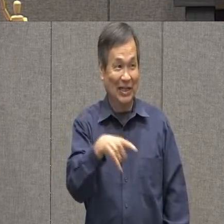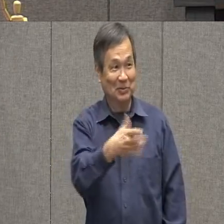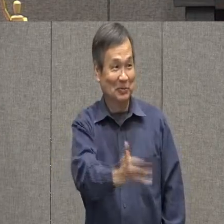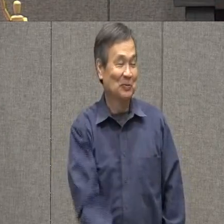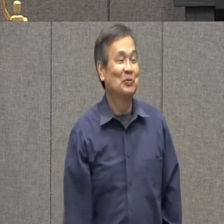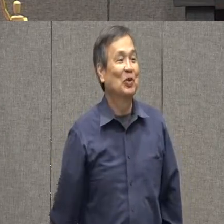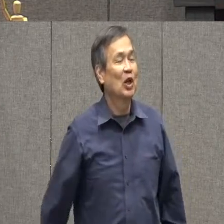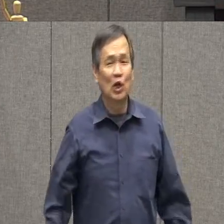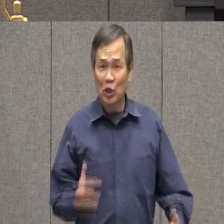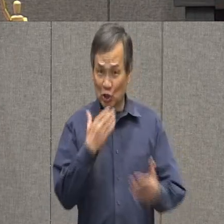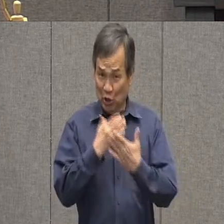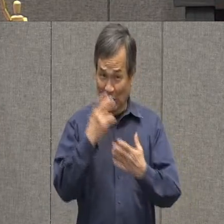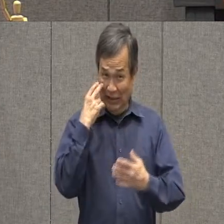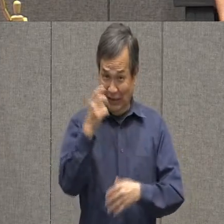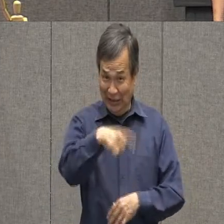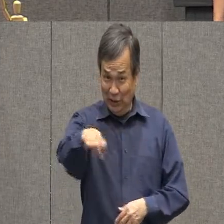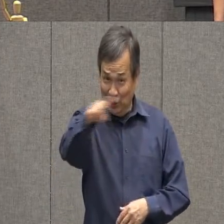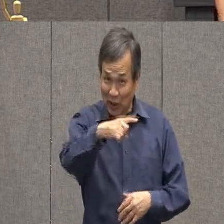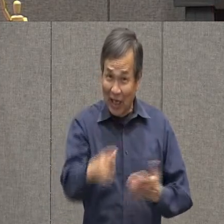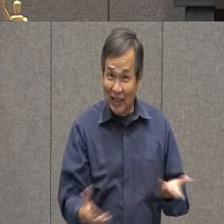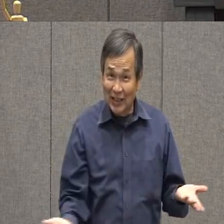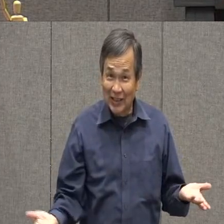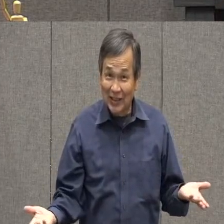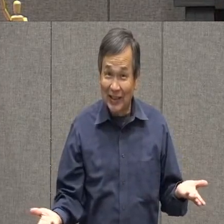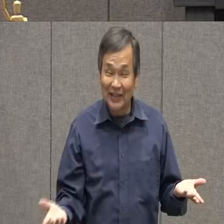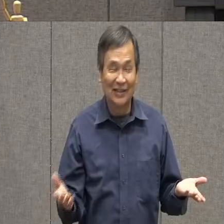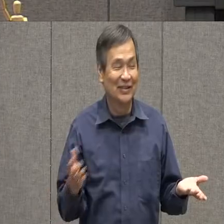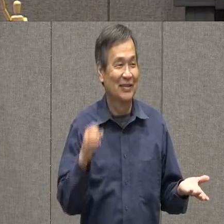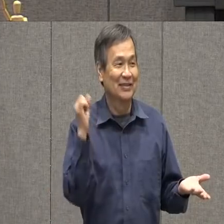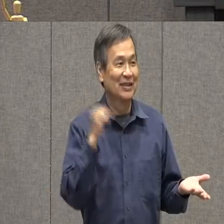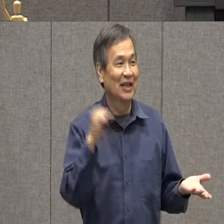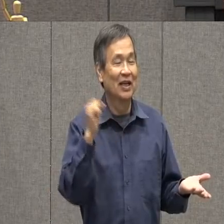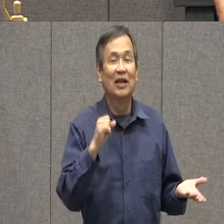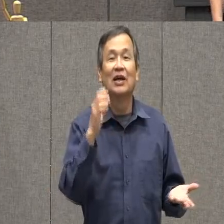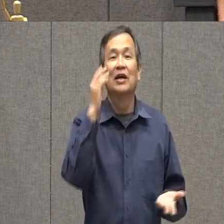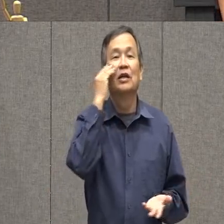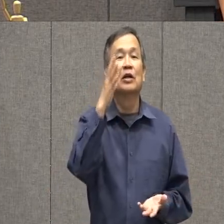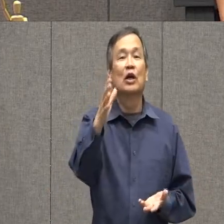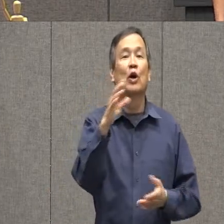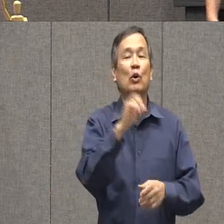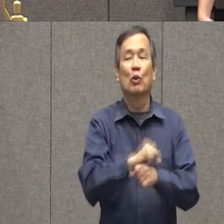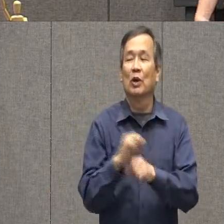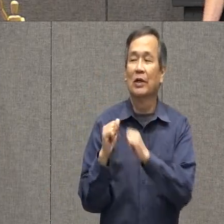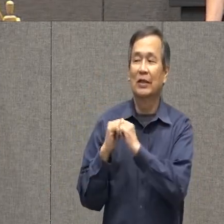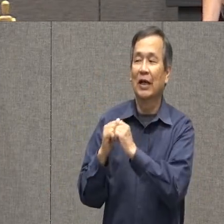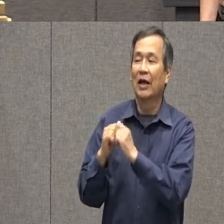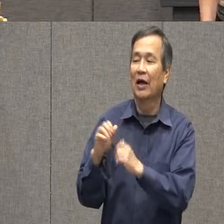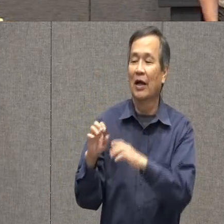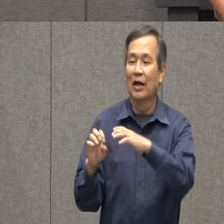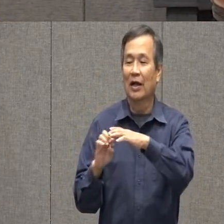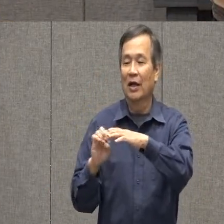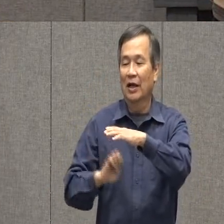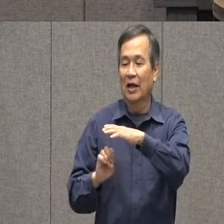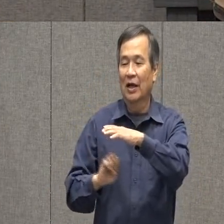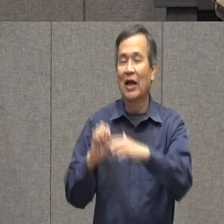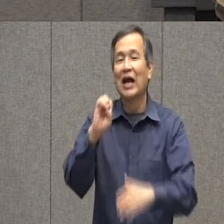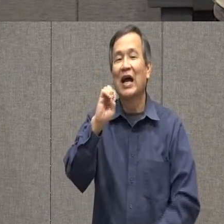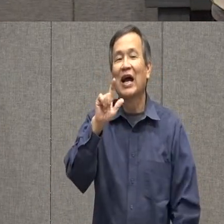So good to see all of you guys. Yes it is. We work at Alvarado together which is why we're here together today.